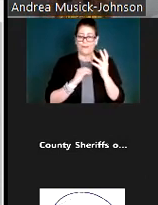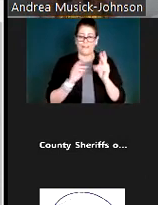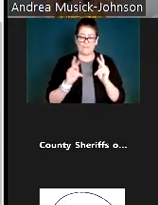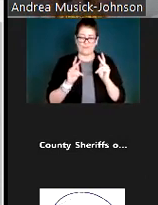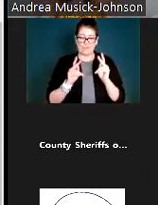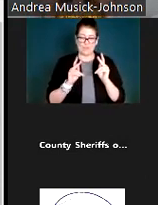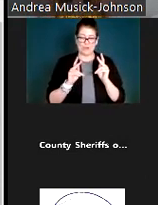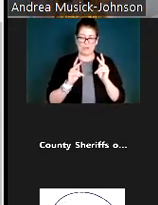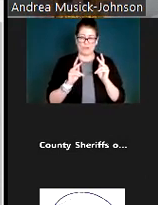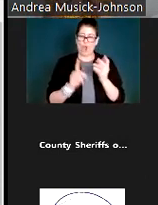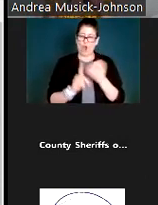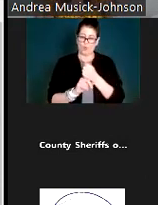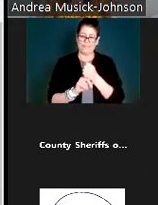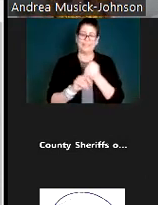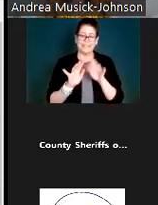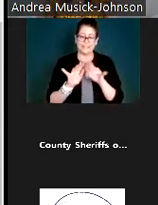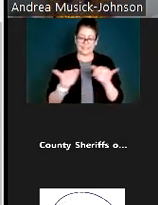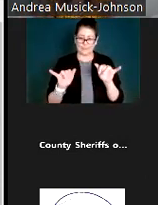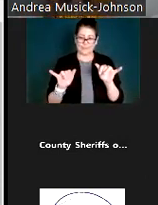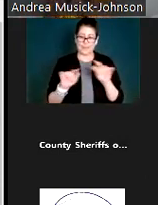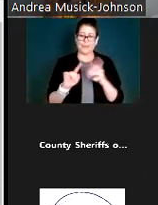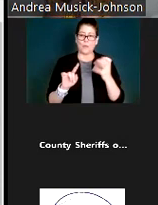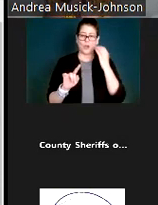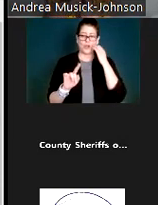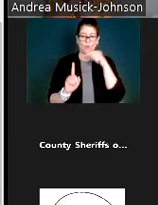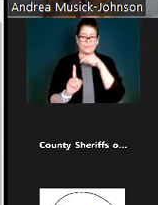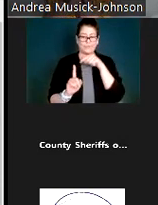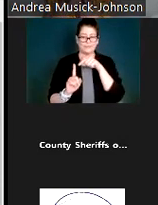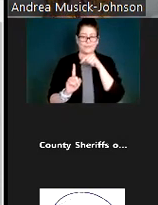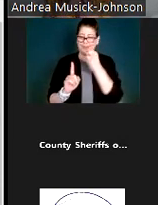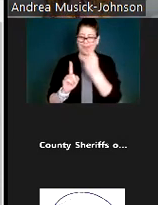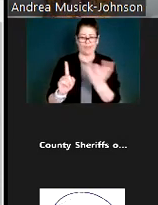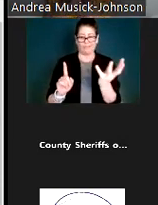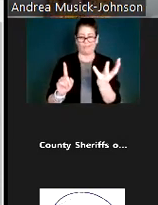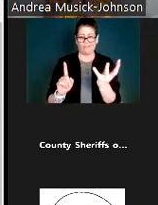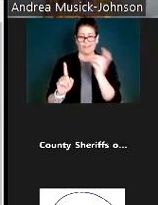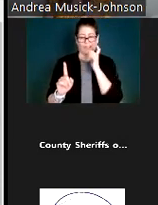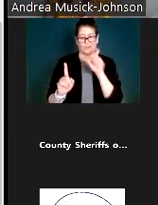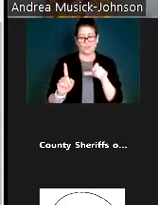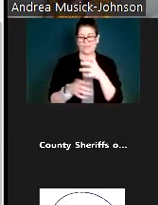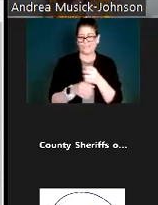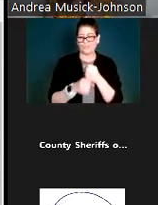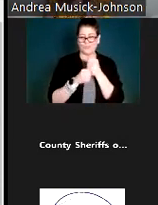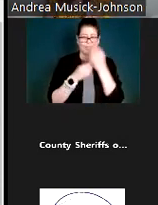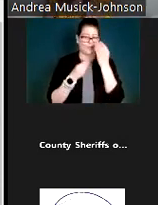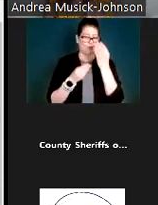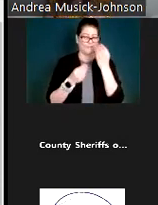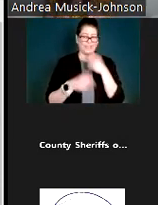keep tabs on where they're at, what's going on with them, but I don't really need to receive notifications. I don't need a text message about what, you know,